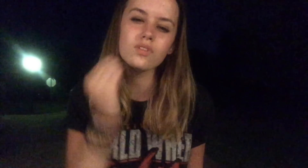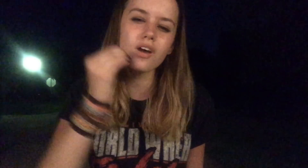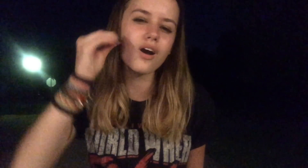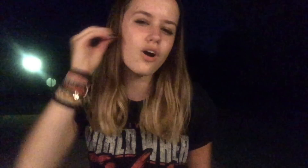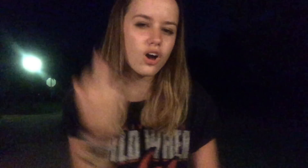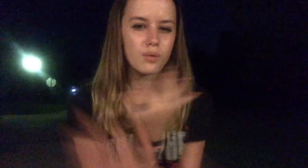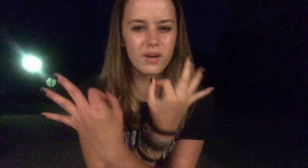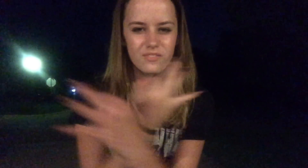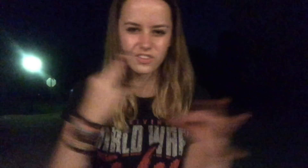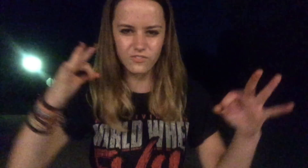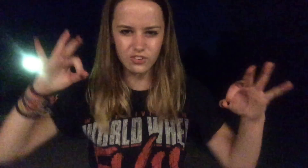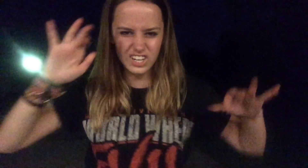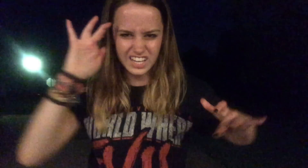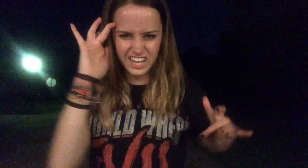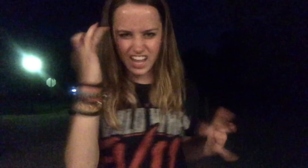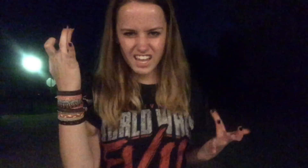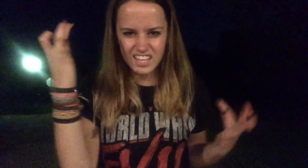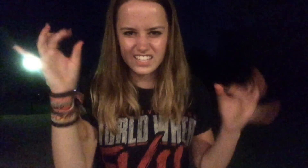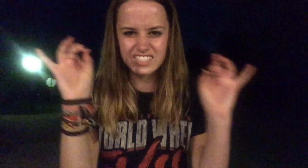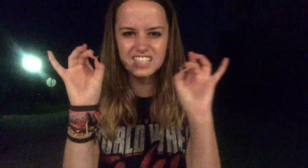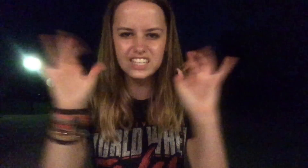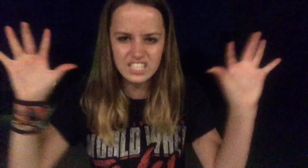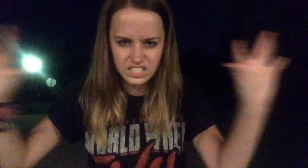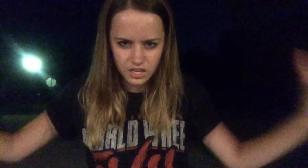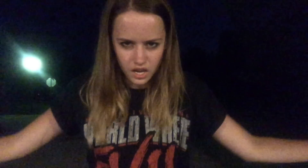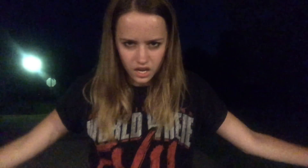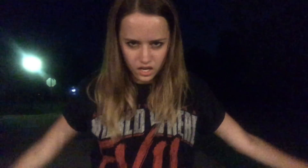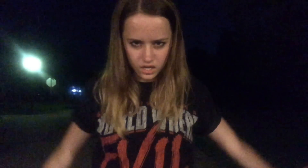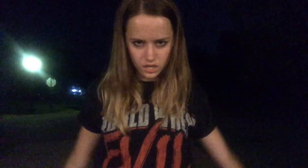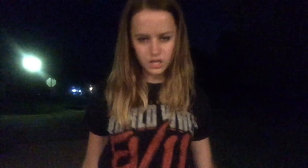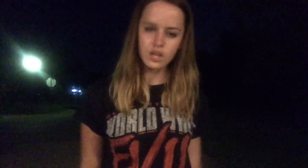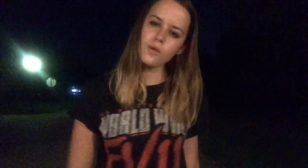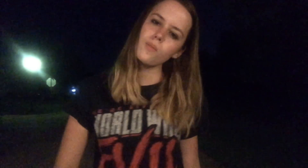Home of the Free, the sick, and depraved